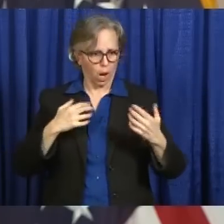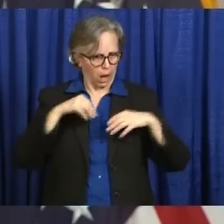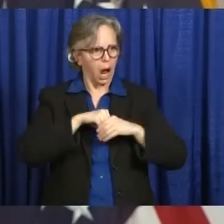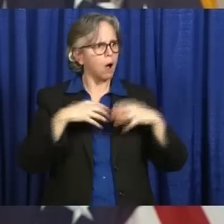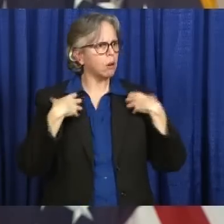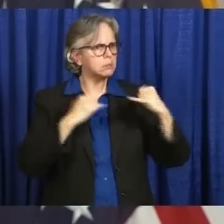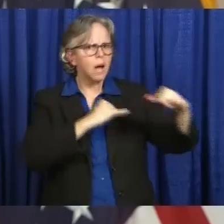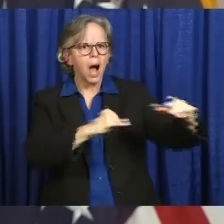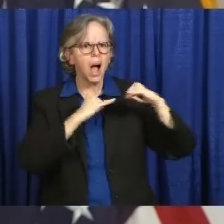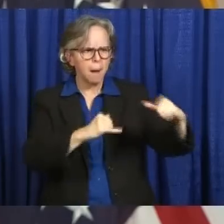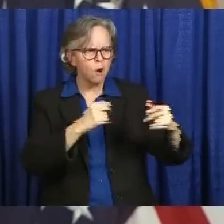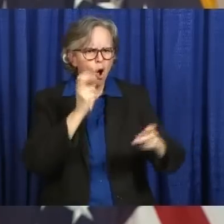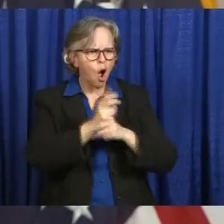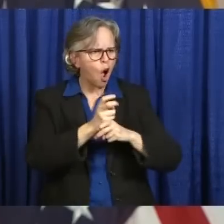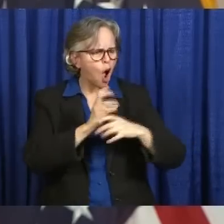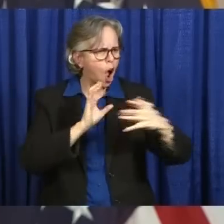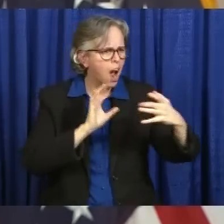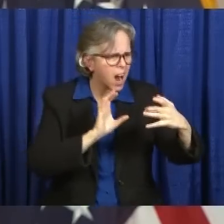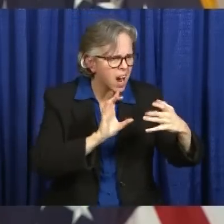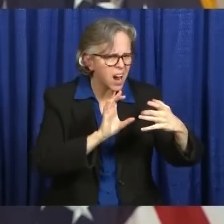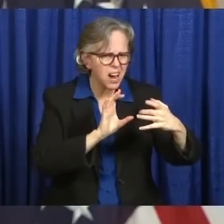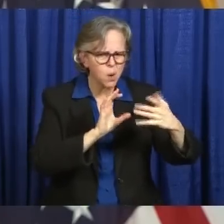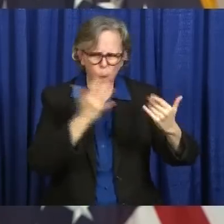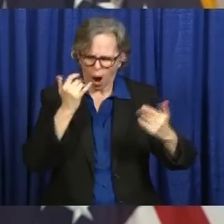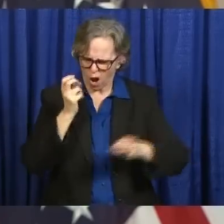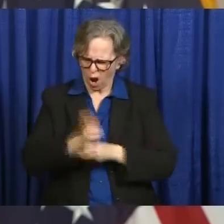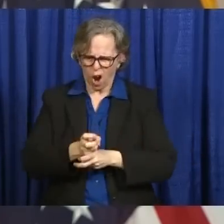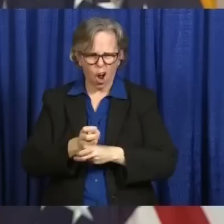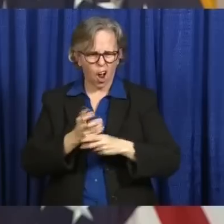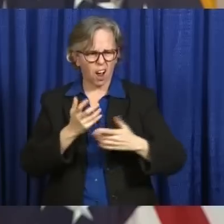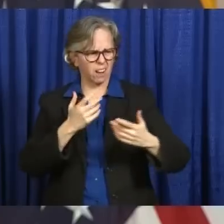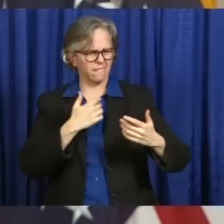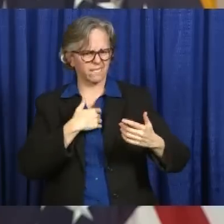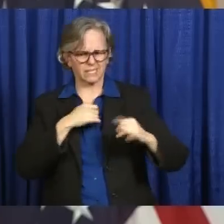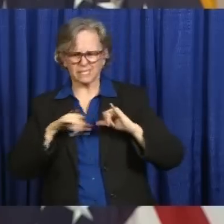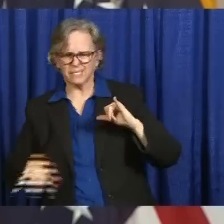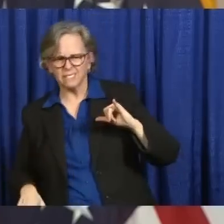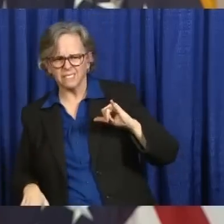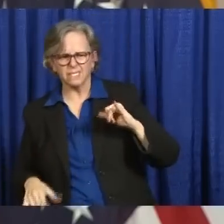MANY PEOPLE AND I WANT TO TAKE A MINUTE TO TALK ABOUT THAT. FOR OUR FRIENDS IN RECOVERY,